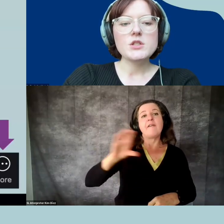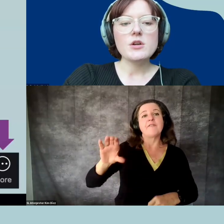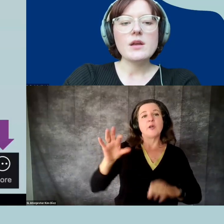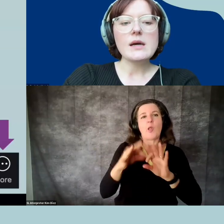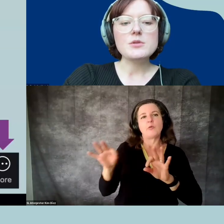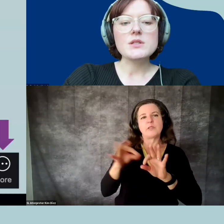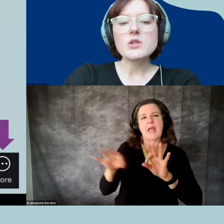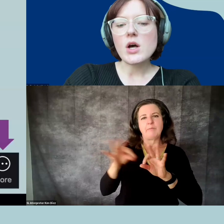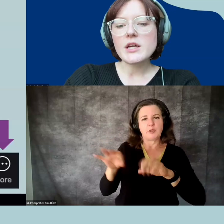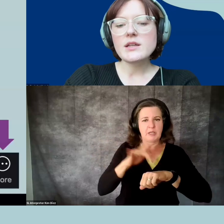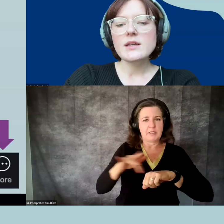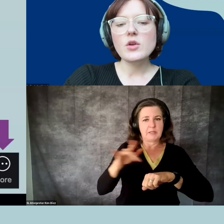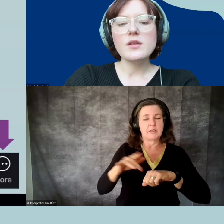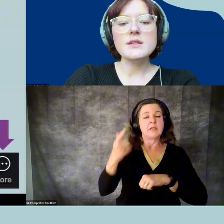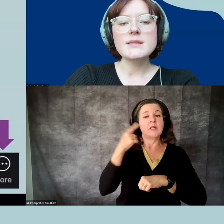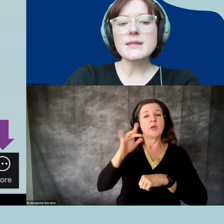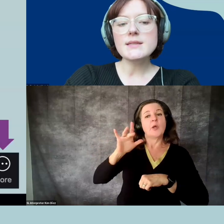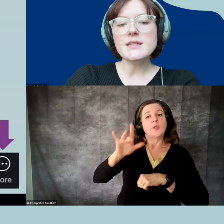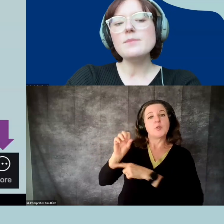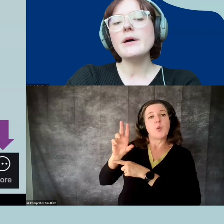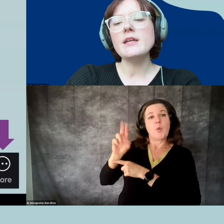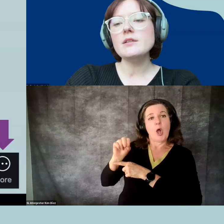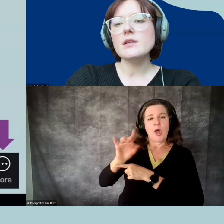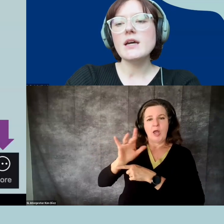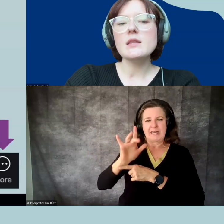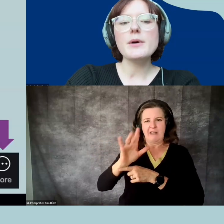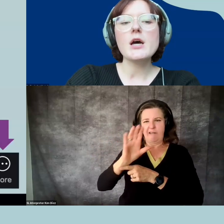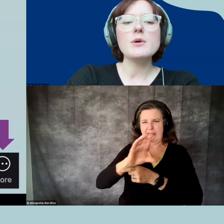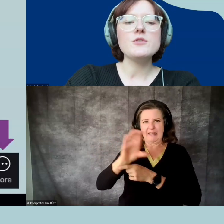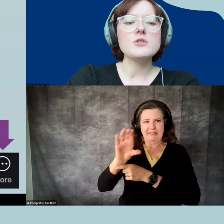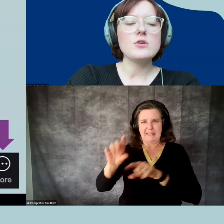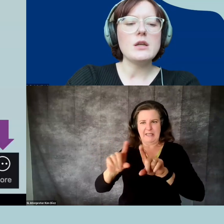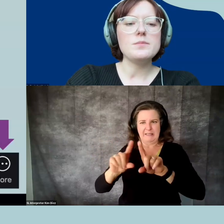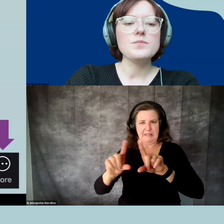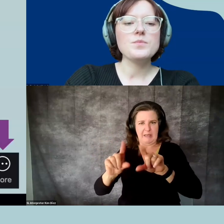To turn captions on, click the CC button at the bottom of your screen.